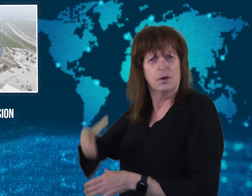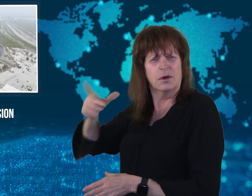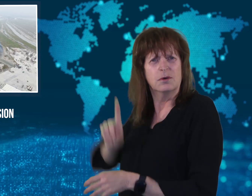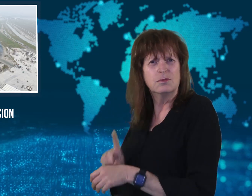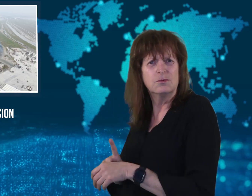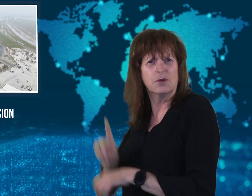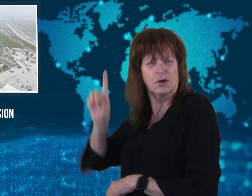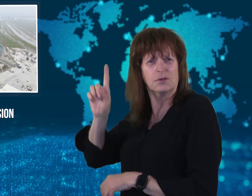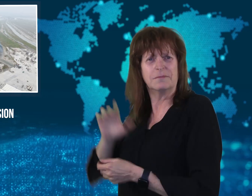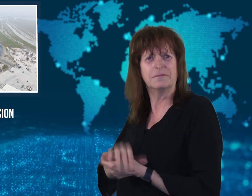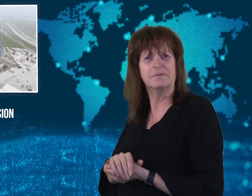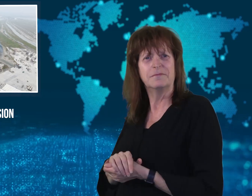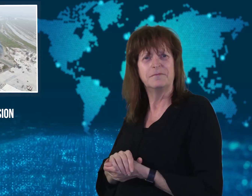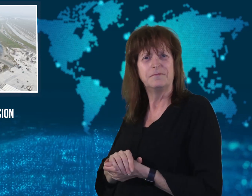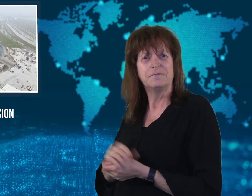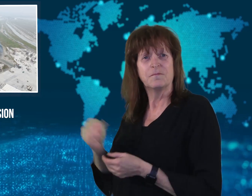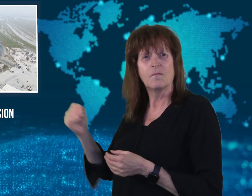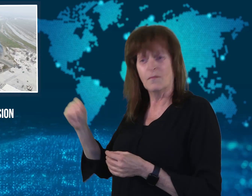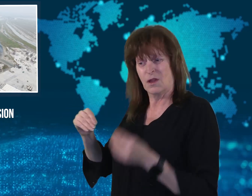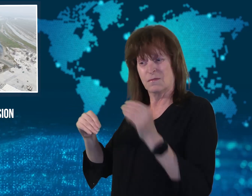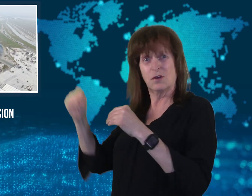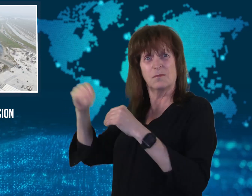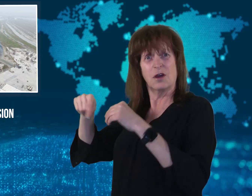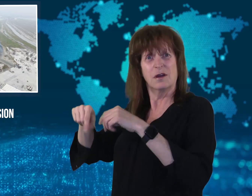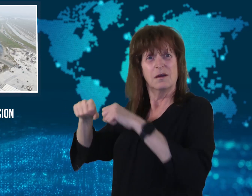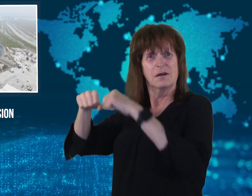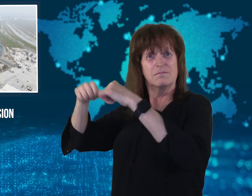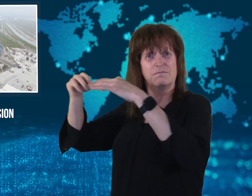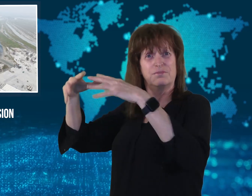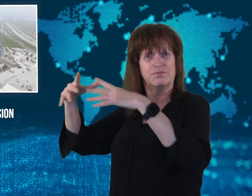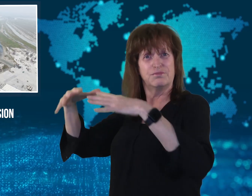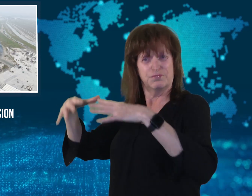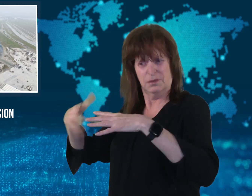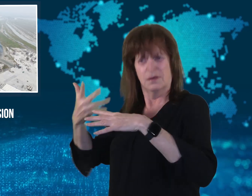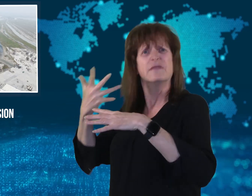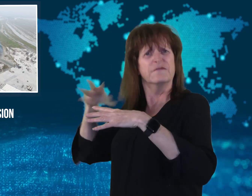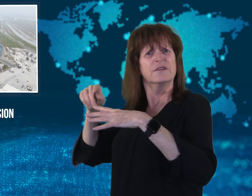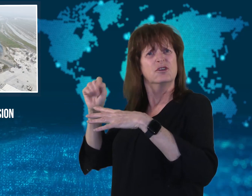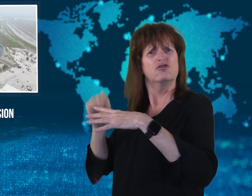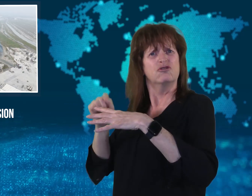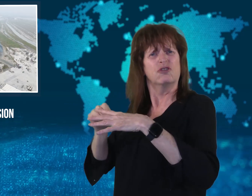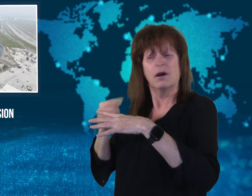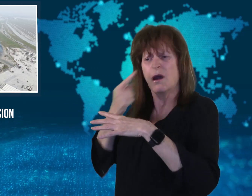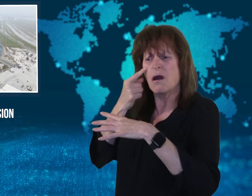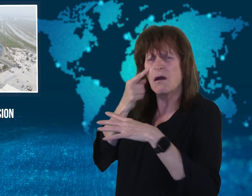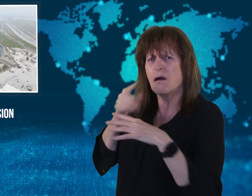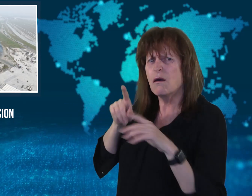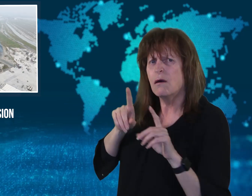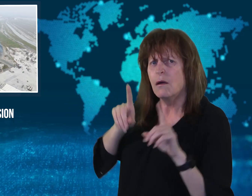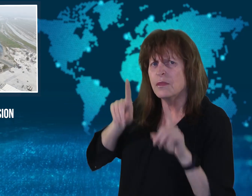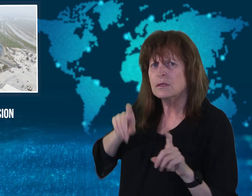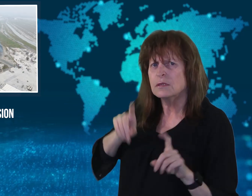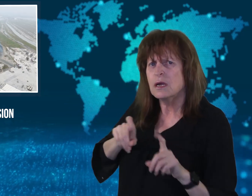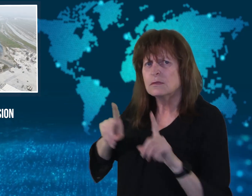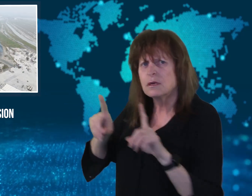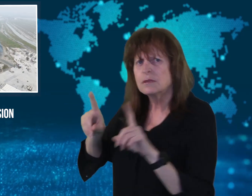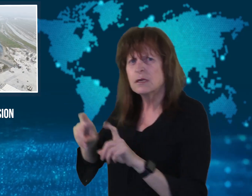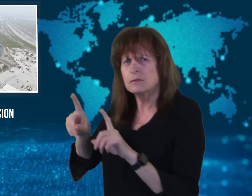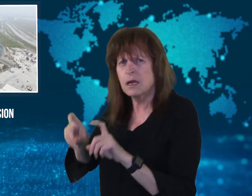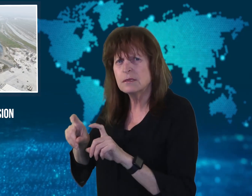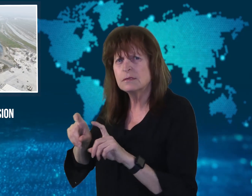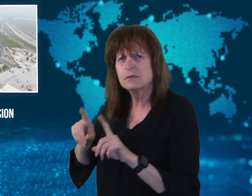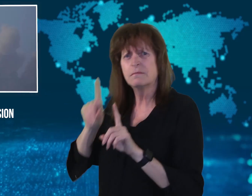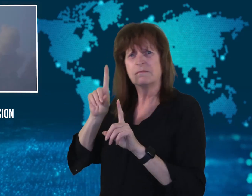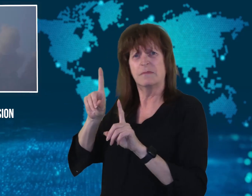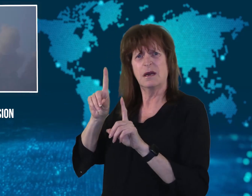This was the first integrated test of the new Starship.